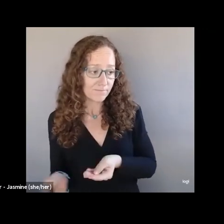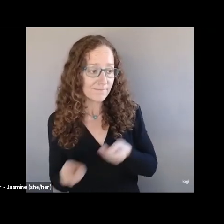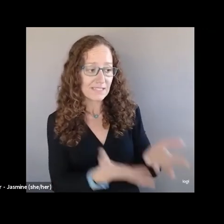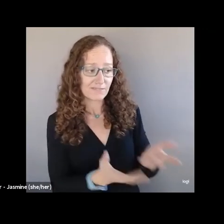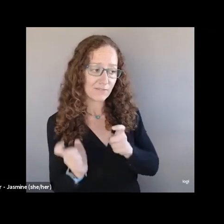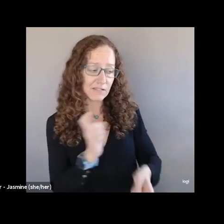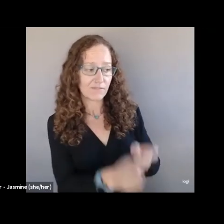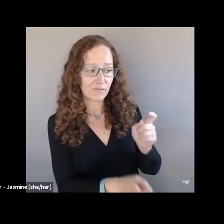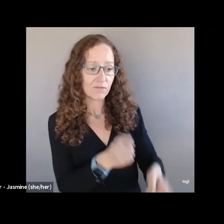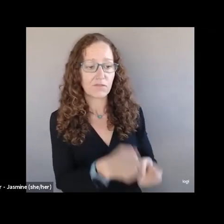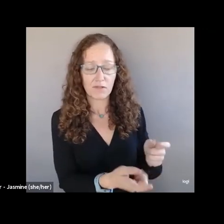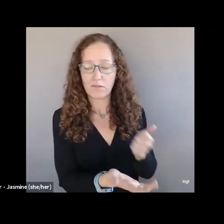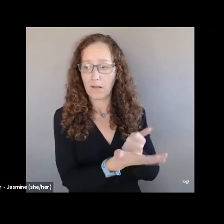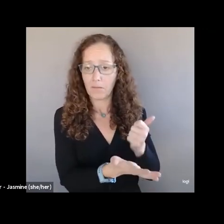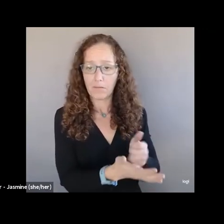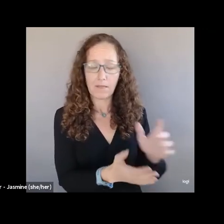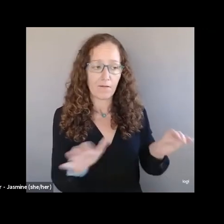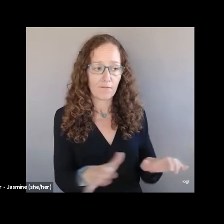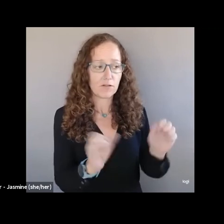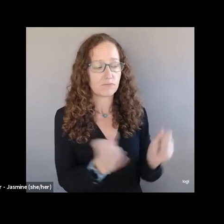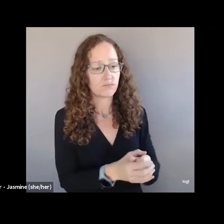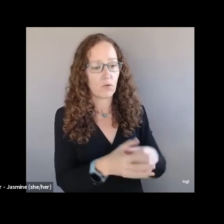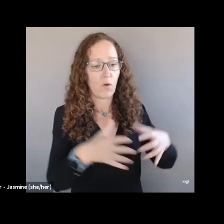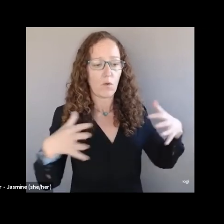This sincerely an honor to be invited to join this webinar